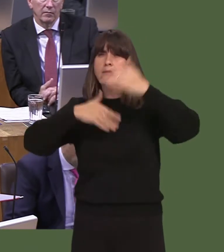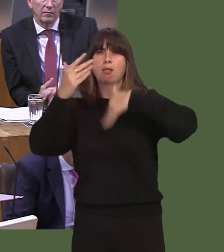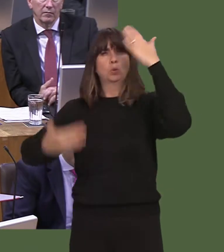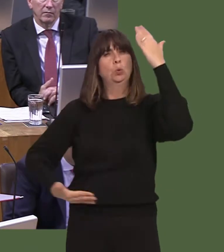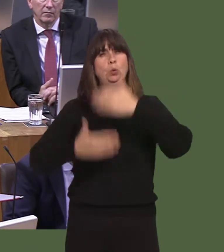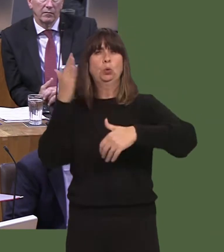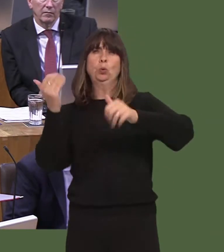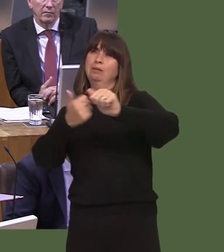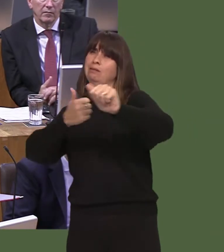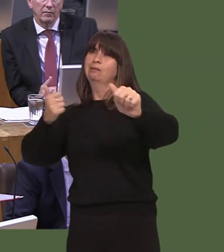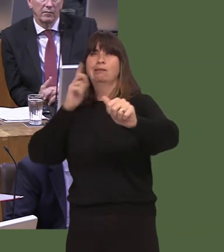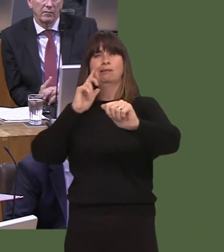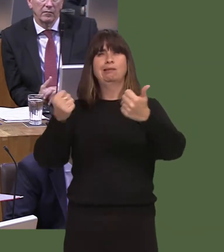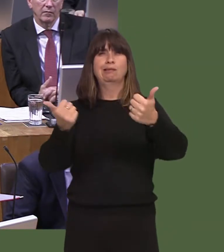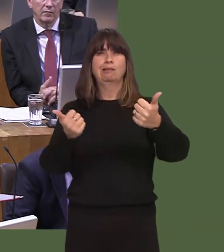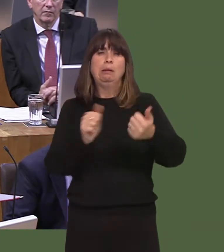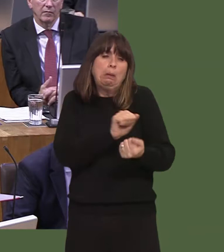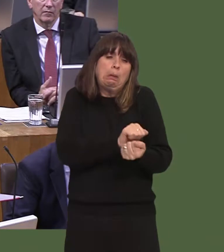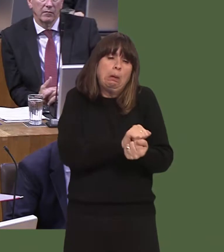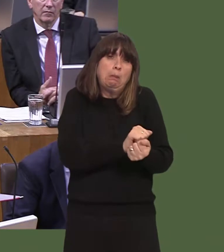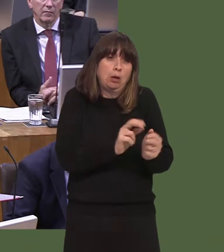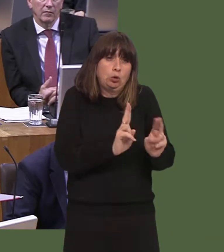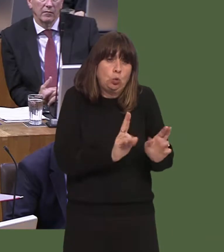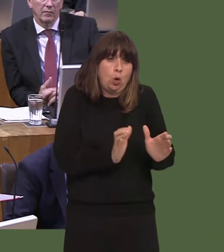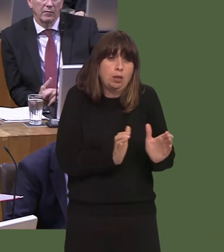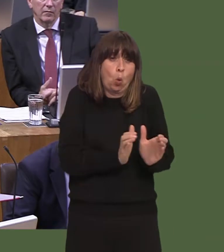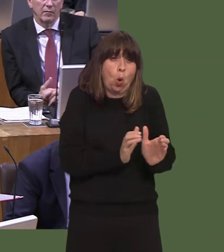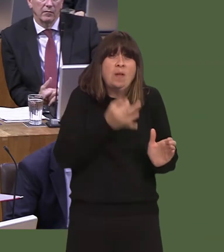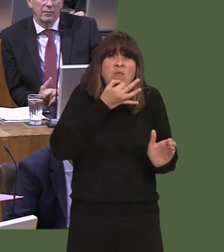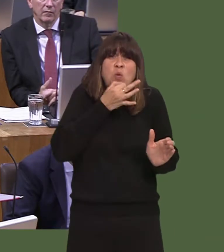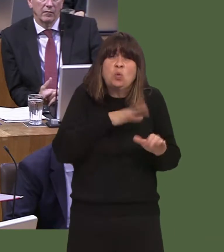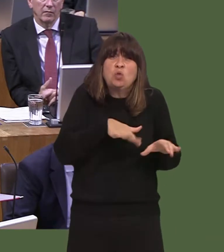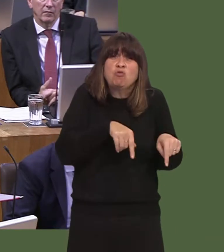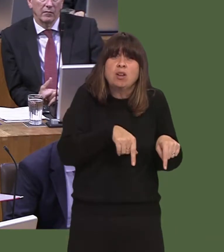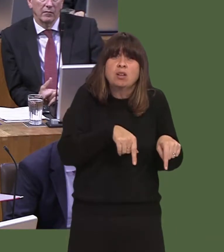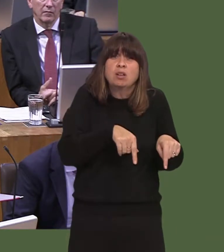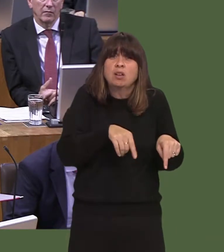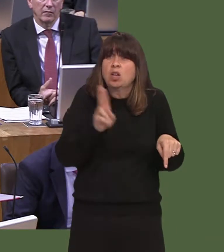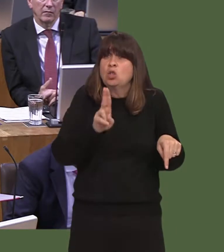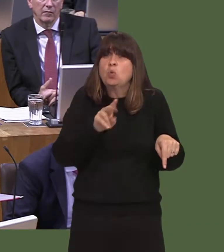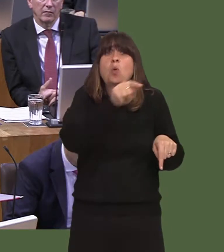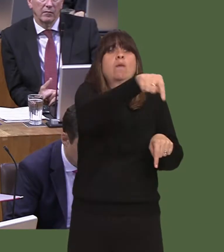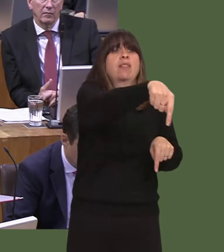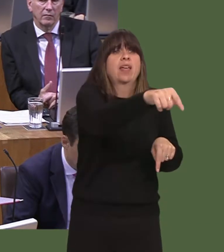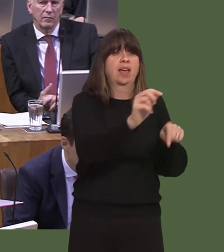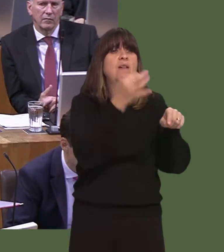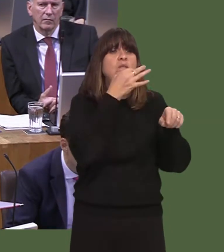What is the point of keeping schools that are too small to be viable or schools that are in buildings that are very difficult, particularly for modern technology?